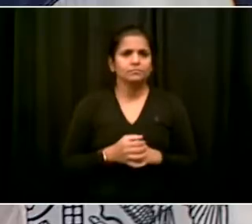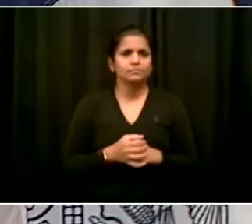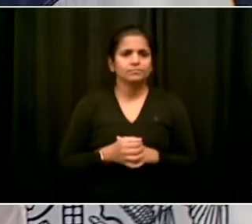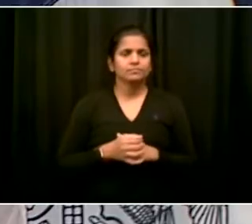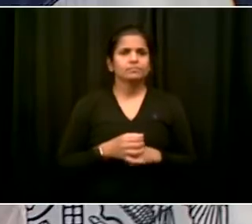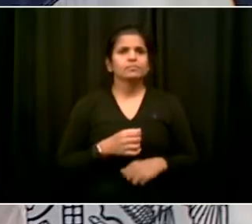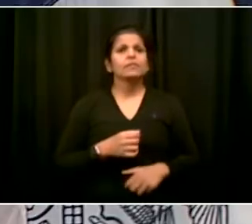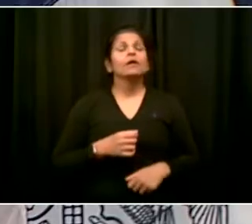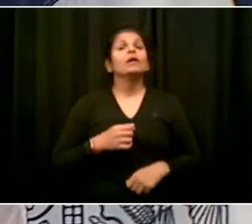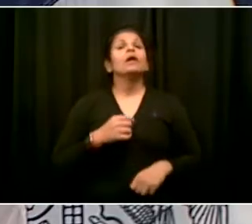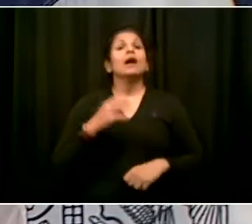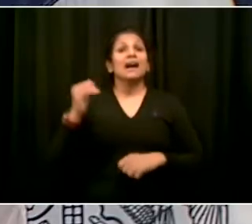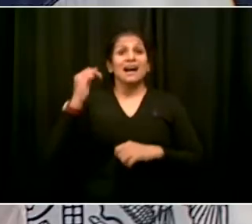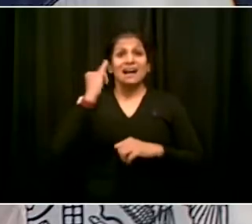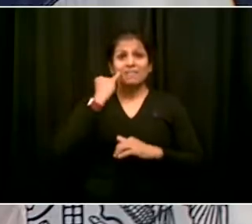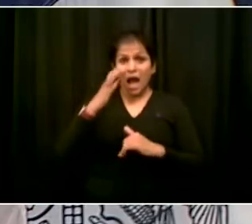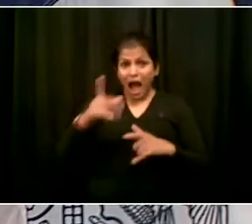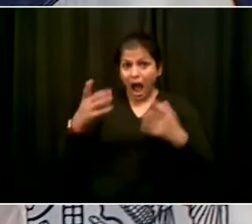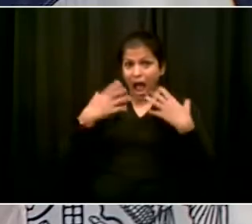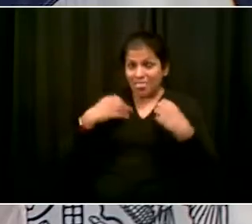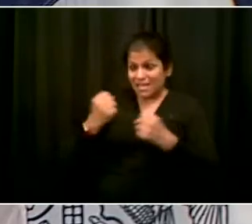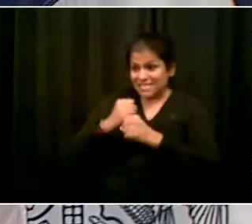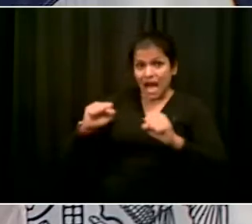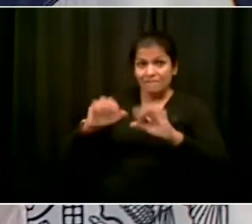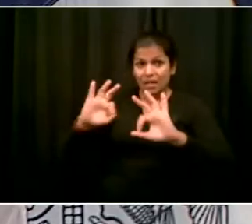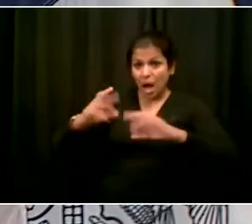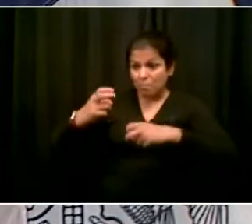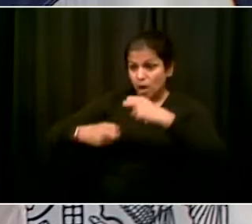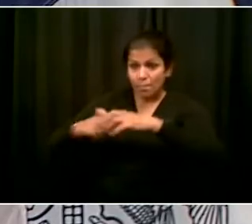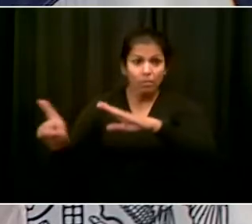TRAILIL. I THINK A LOT OF VERY URGENT WORK HAPPENS IS PICK TO KILL LILY